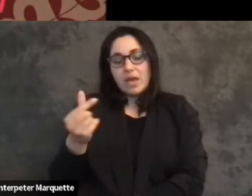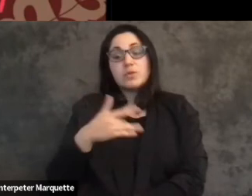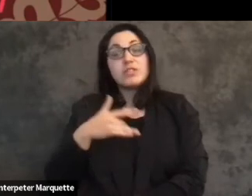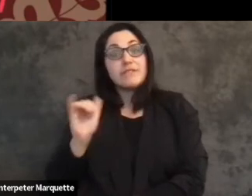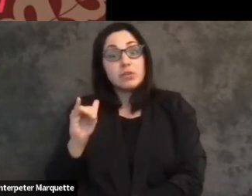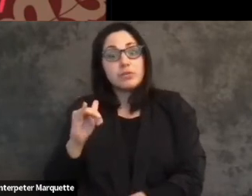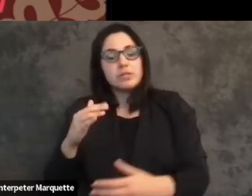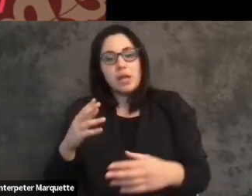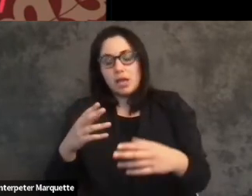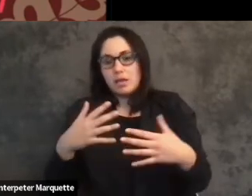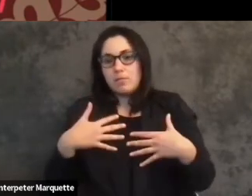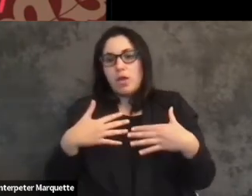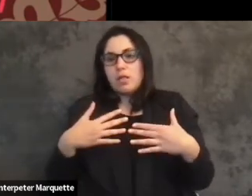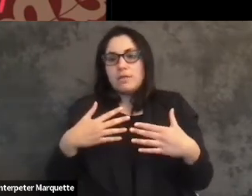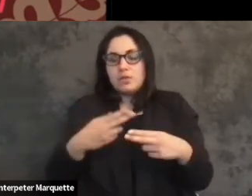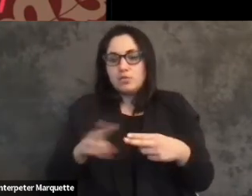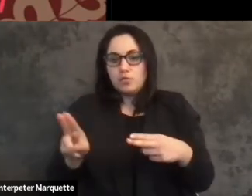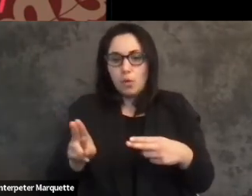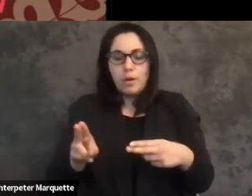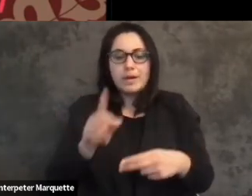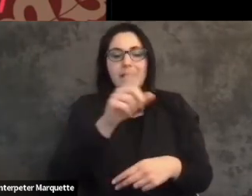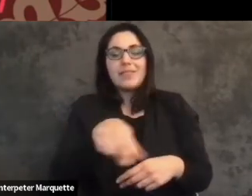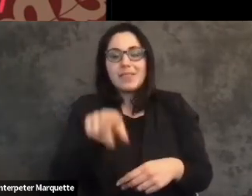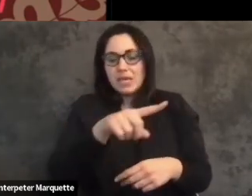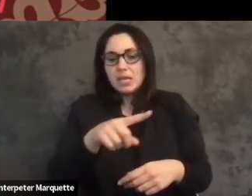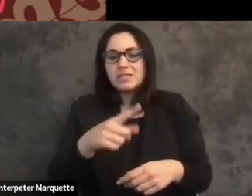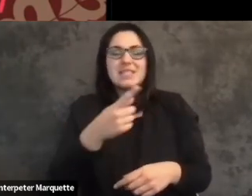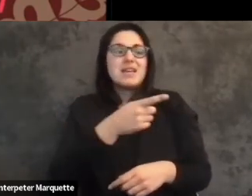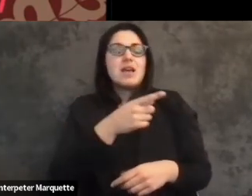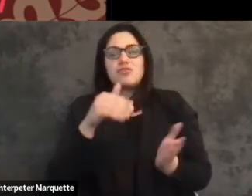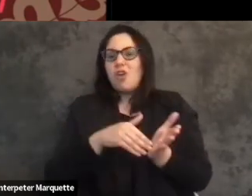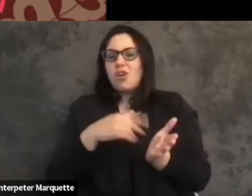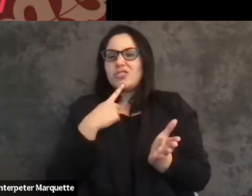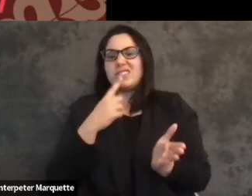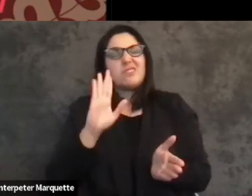balancing, fatigue, muscle wasting, and brain fog, which feels like shortness of breath